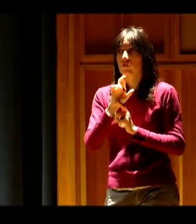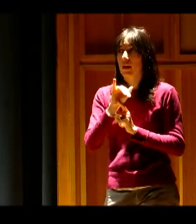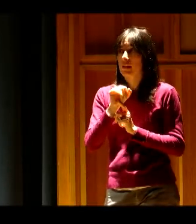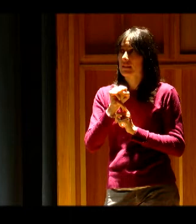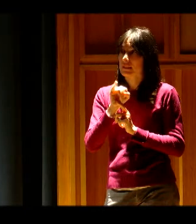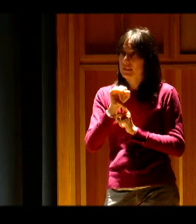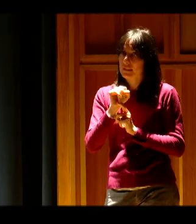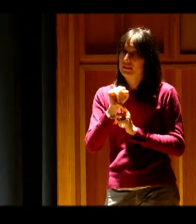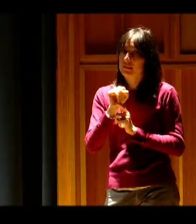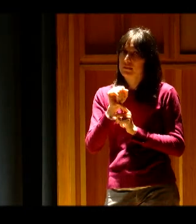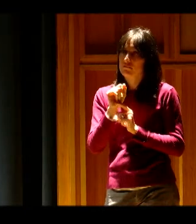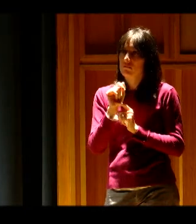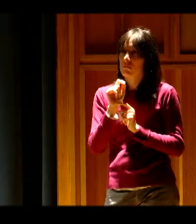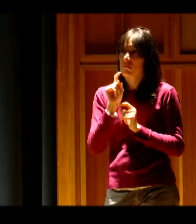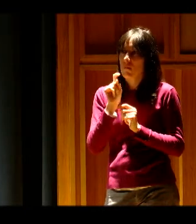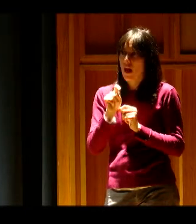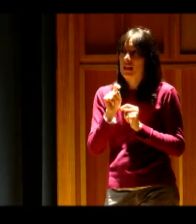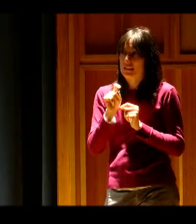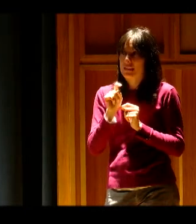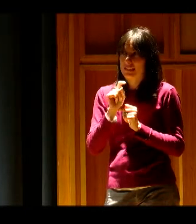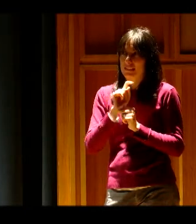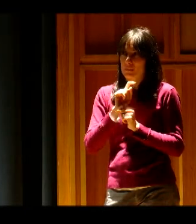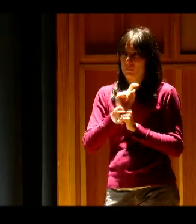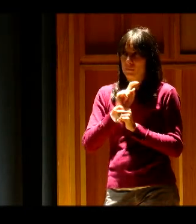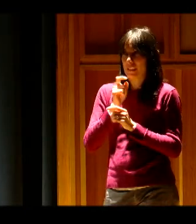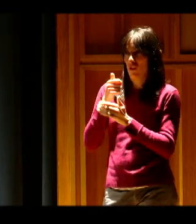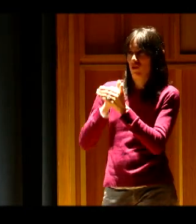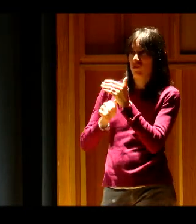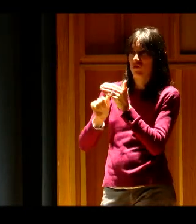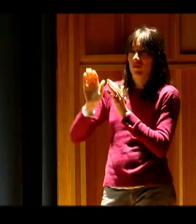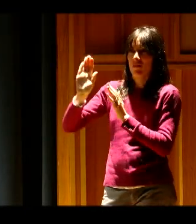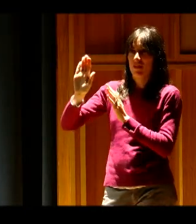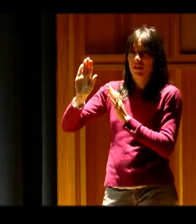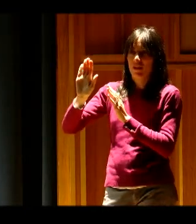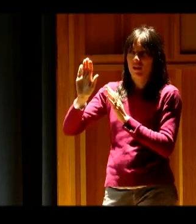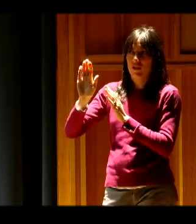needed to sit in their policy framework and so since that time,